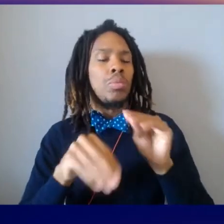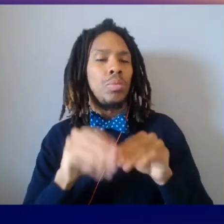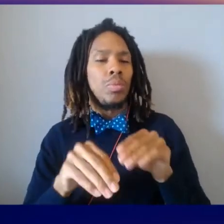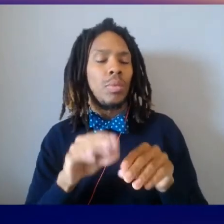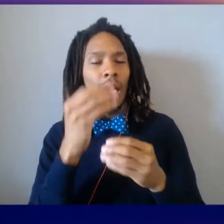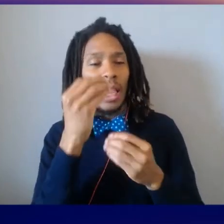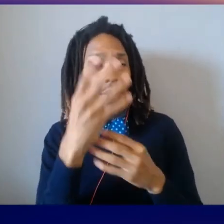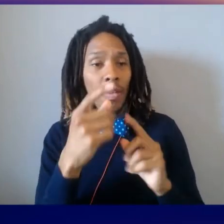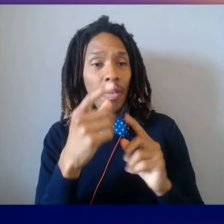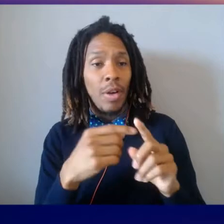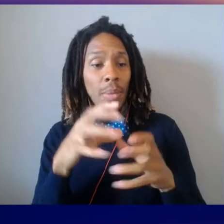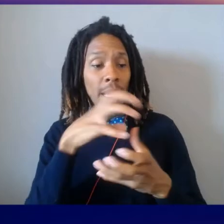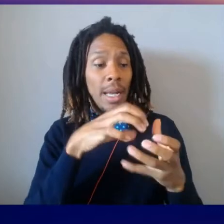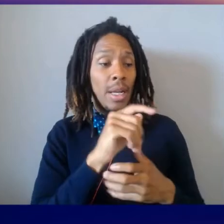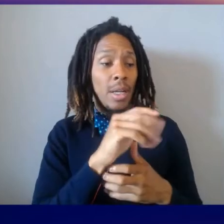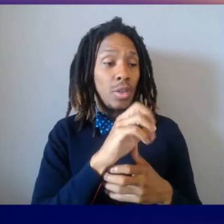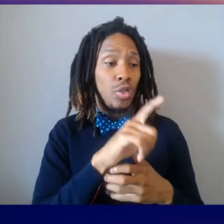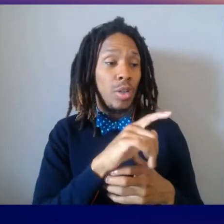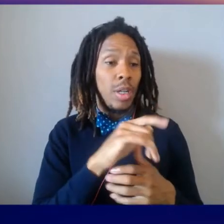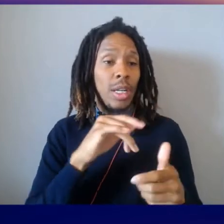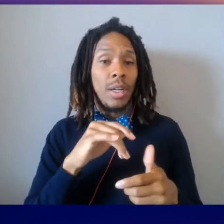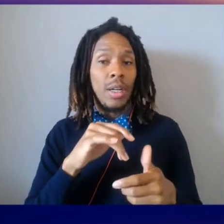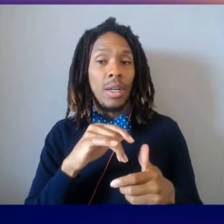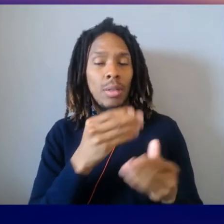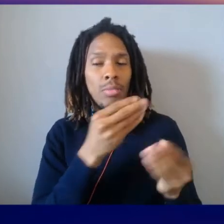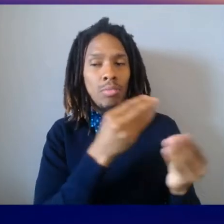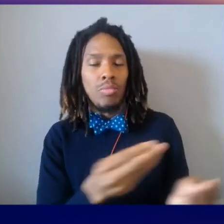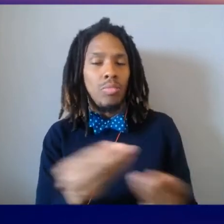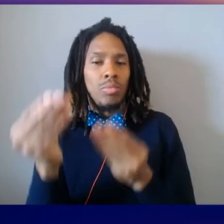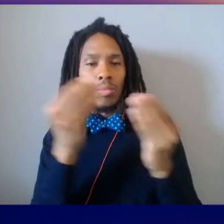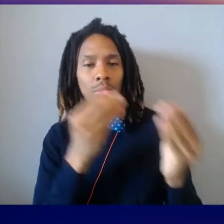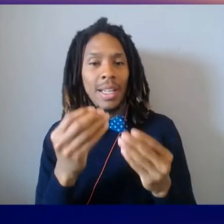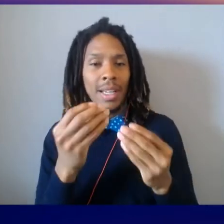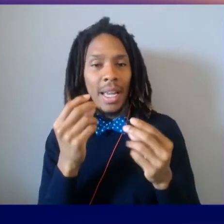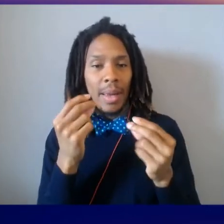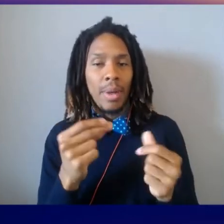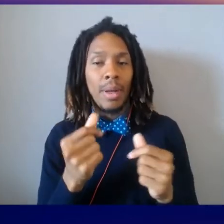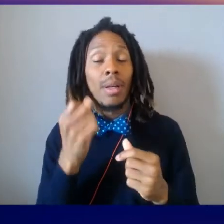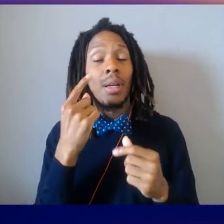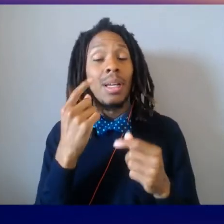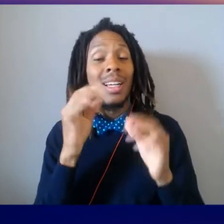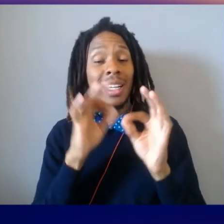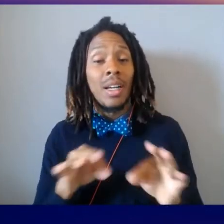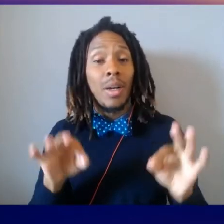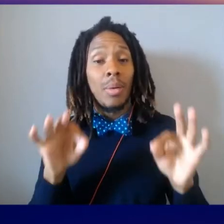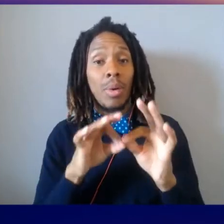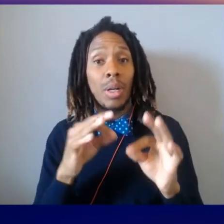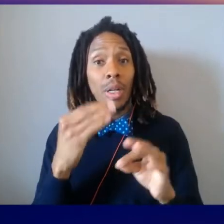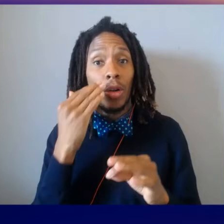that you can query immediately. Okay. But it's important to know that if you already have data on CloudTrail,